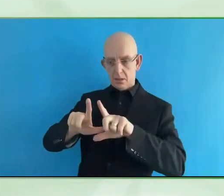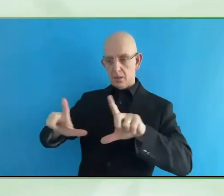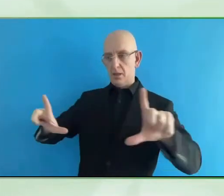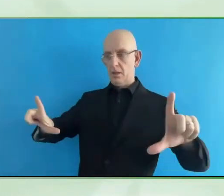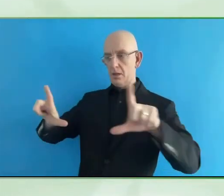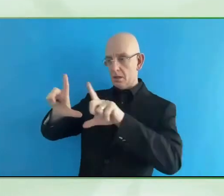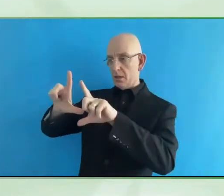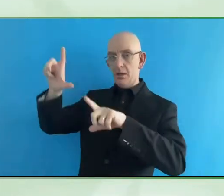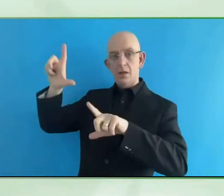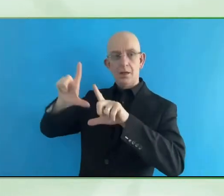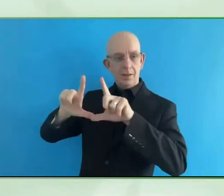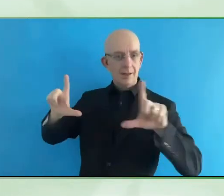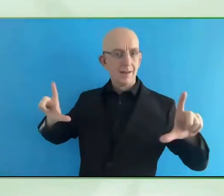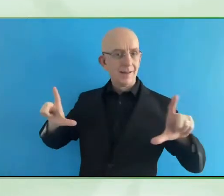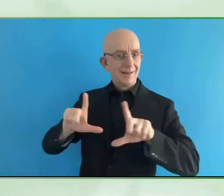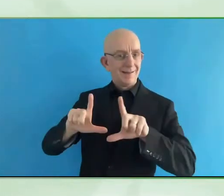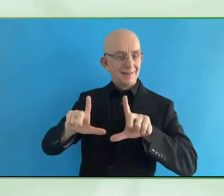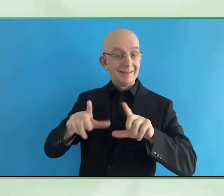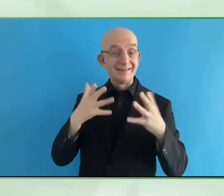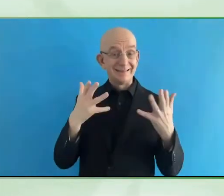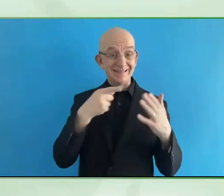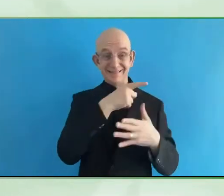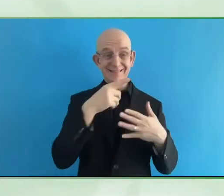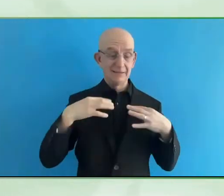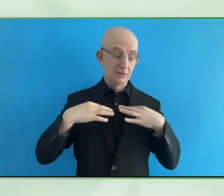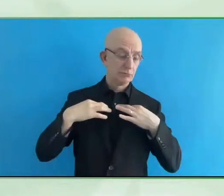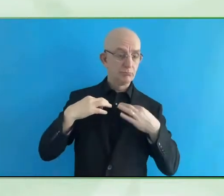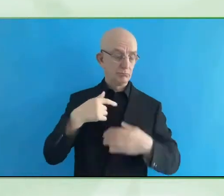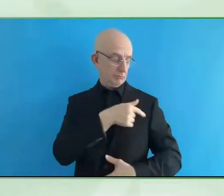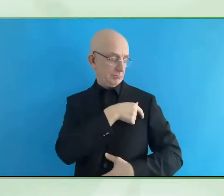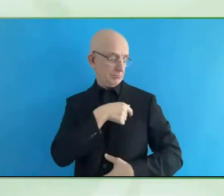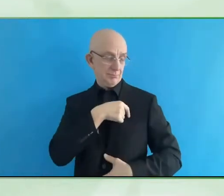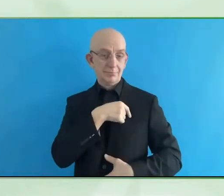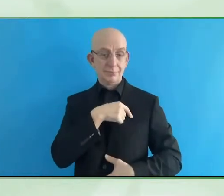It is not going to work.